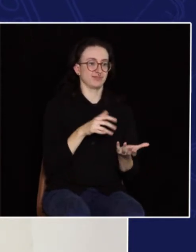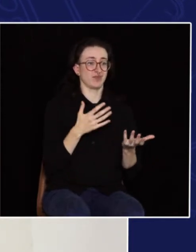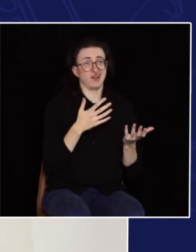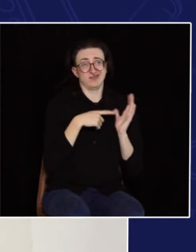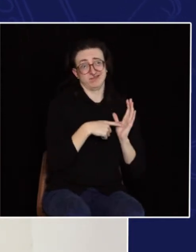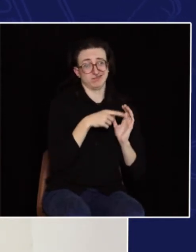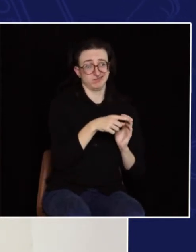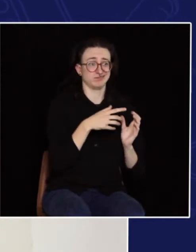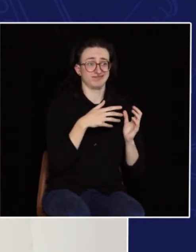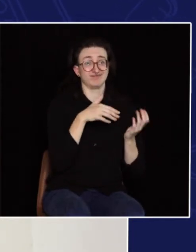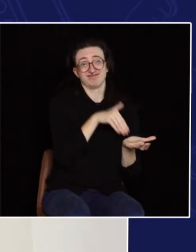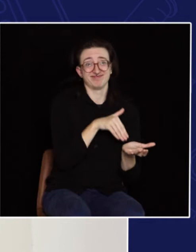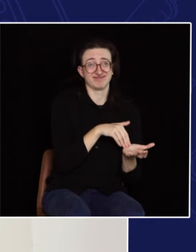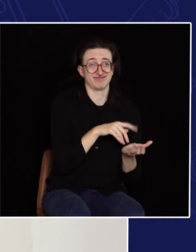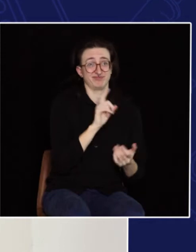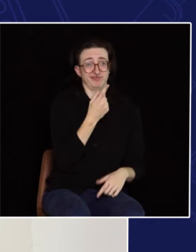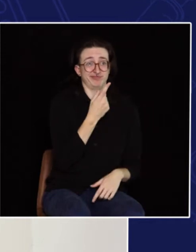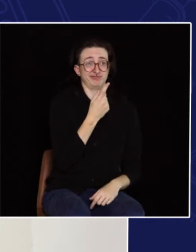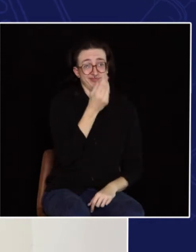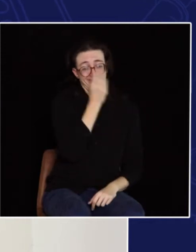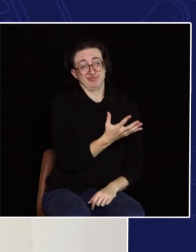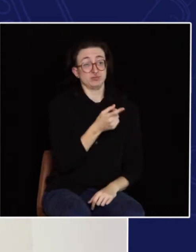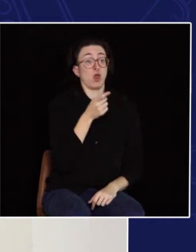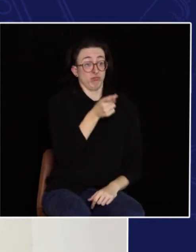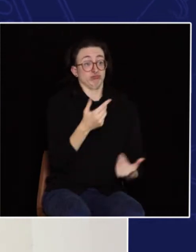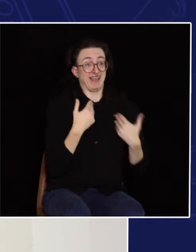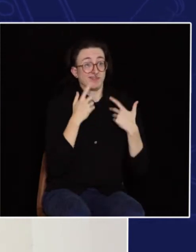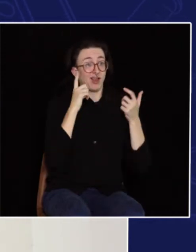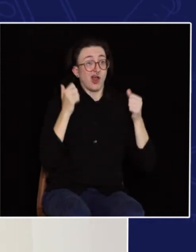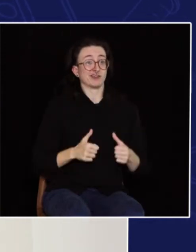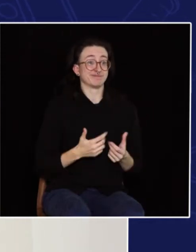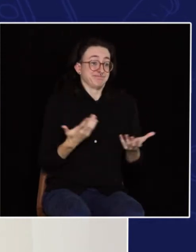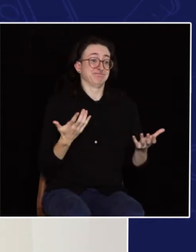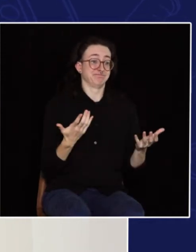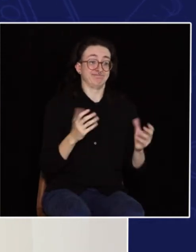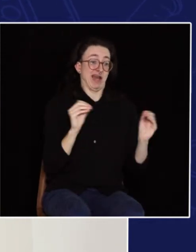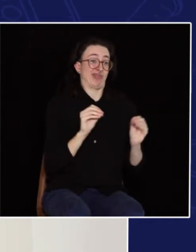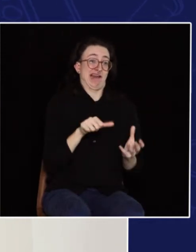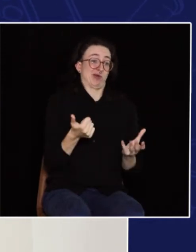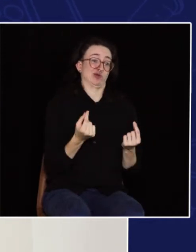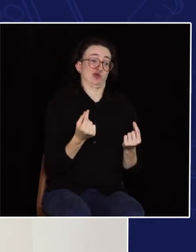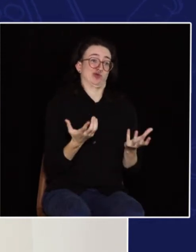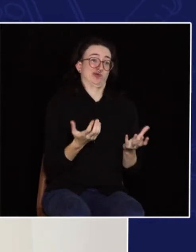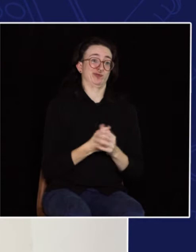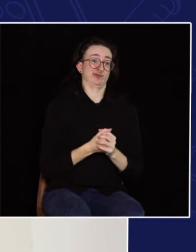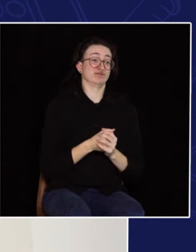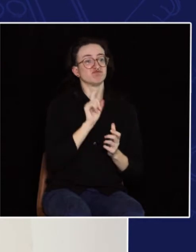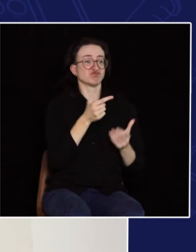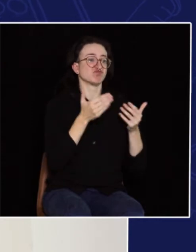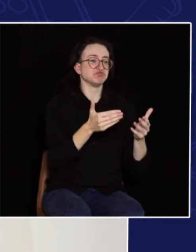And so... And also, the doctors just said, “Oh, you have hearing loss, and there's nothing we can do about it.”